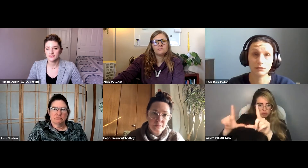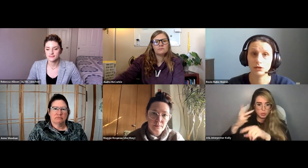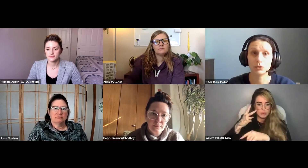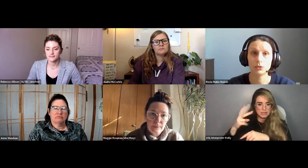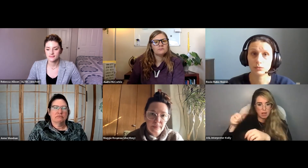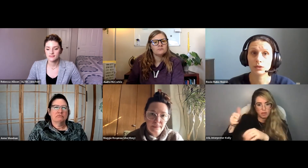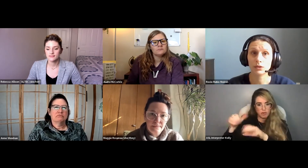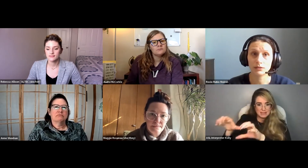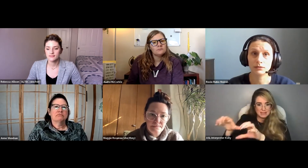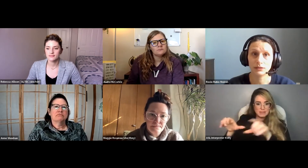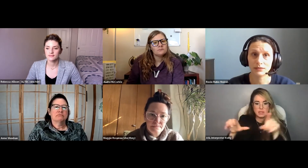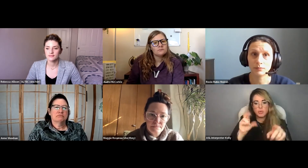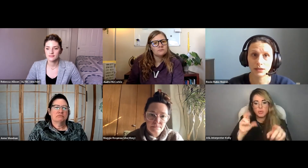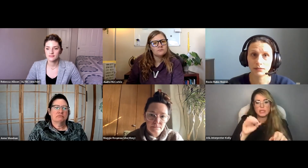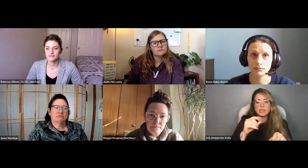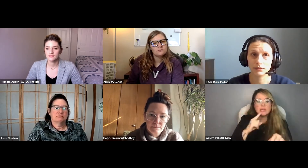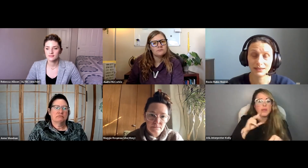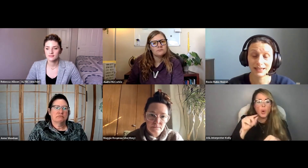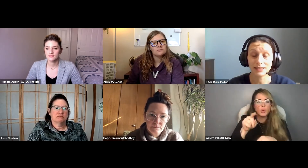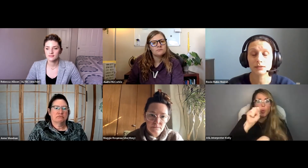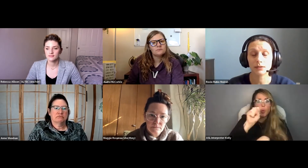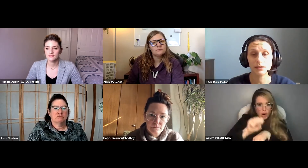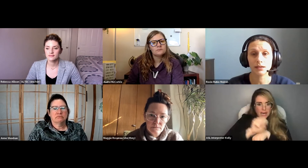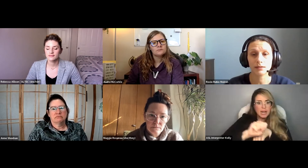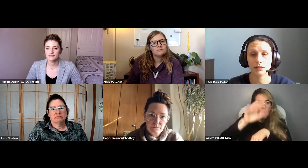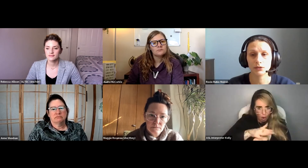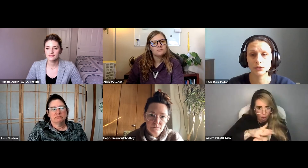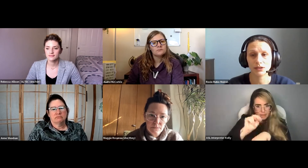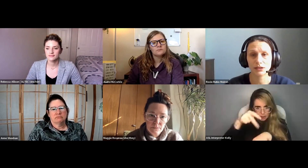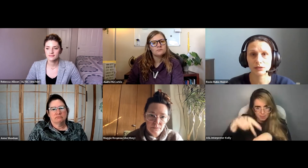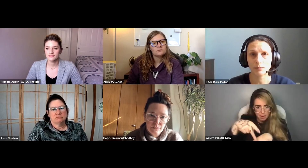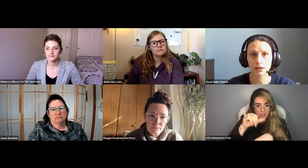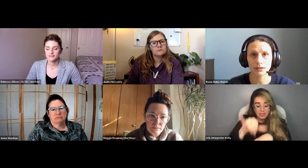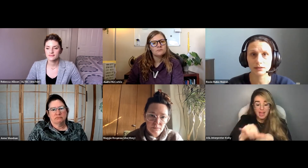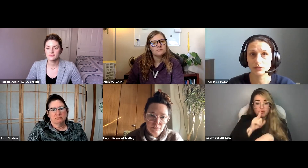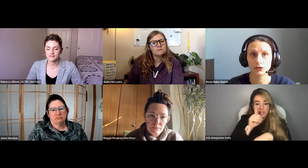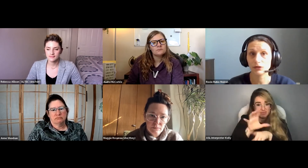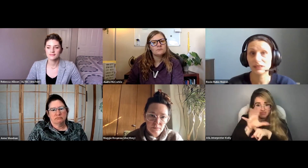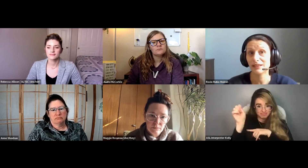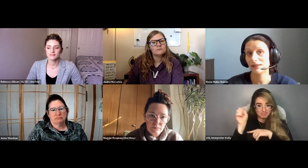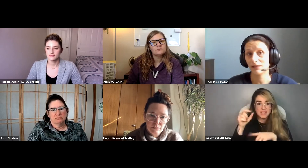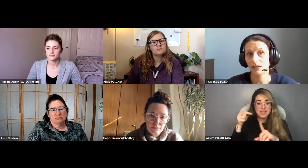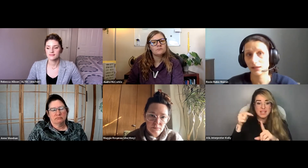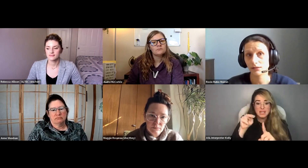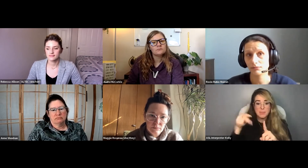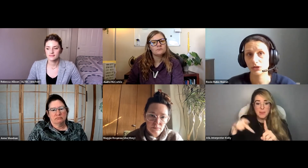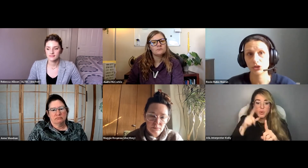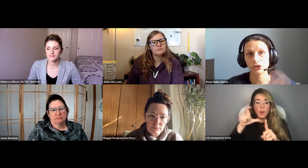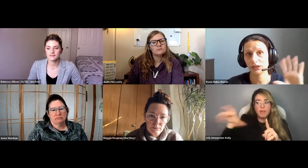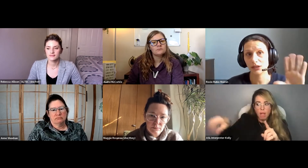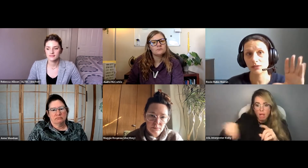No you're working on the Nearpod. That's the great thing about using Nearpod that you don't need anything else. It's just the Nearpod